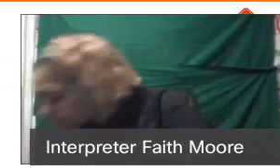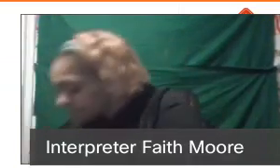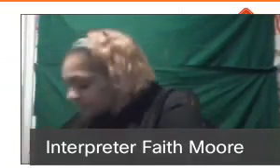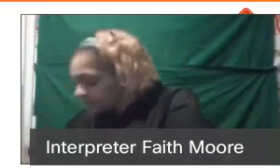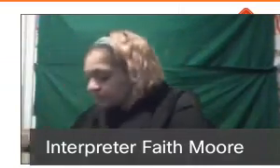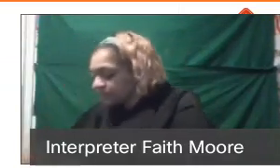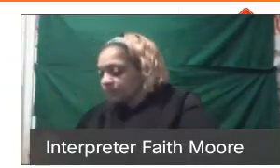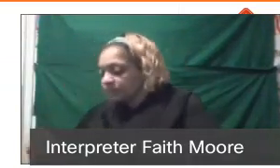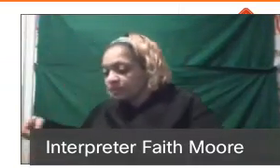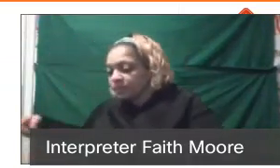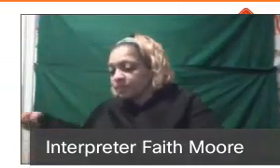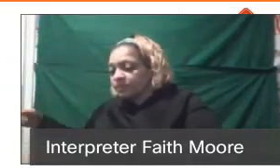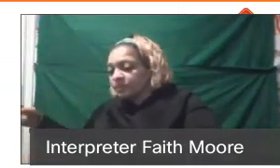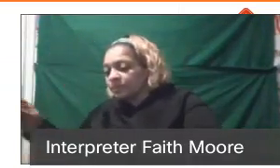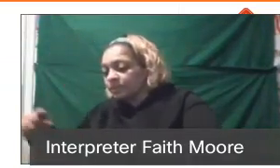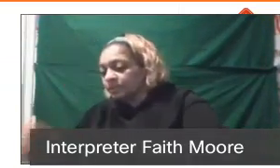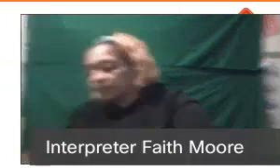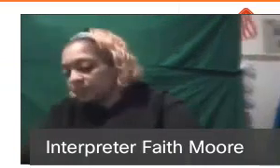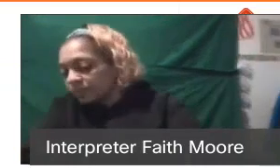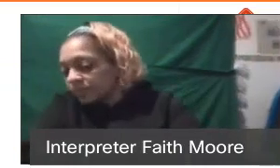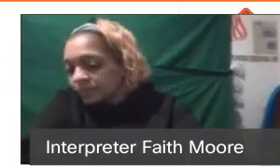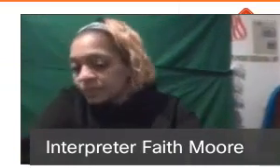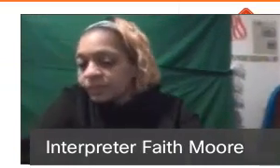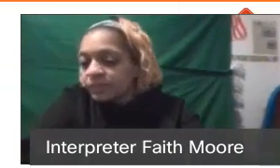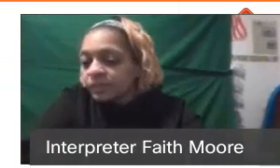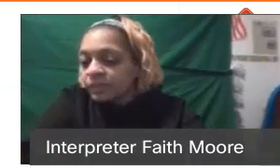And the next step here, actually, we're looking forward to hear from, you.